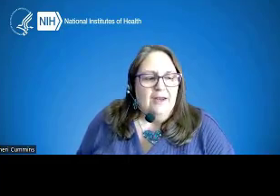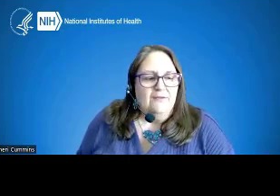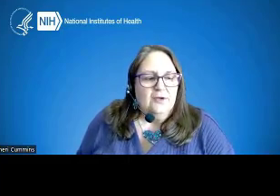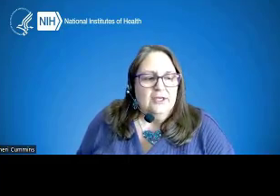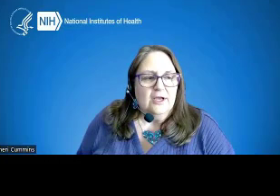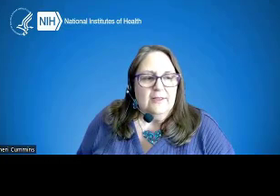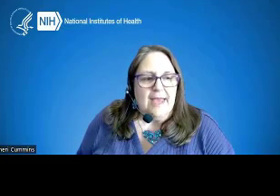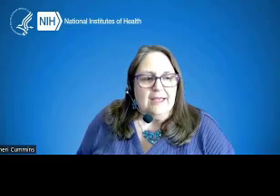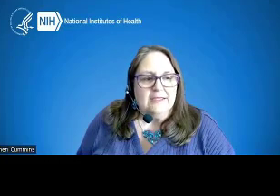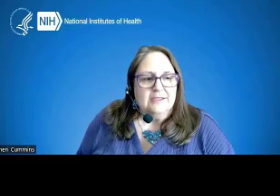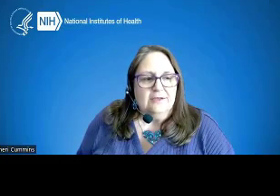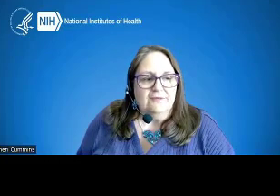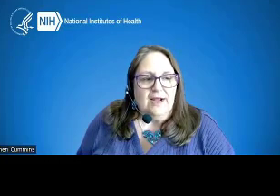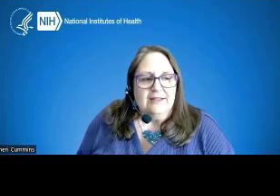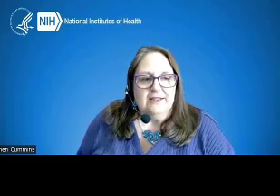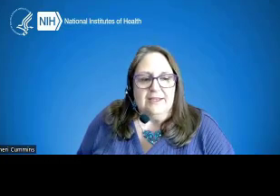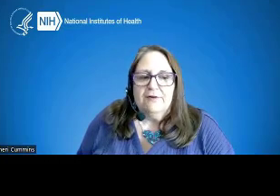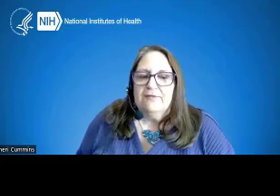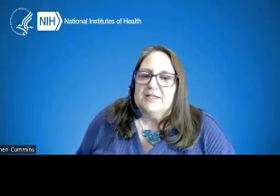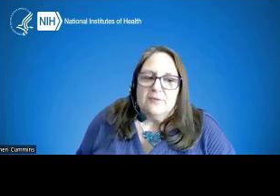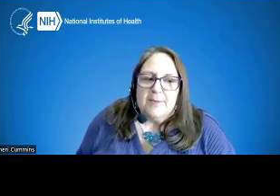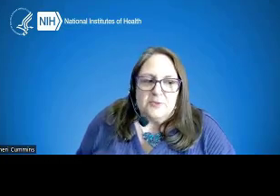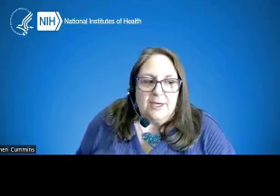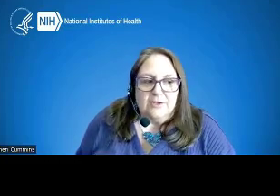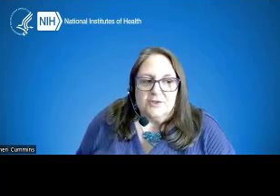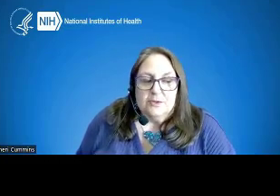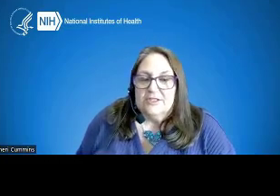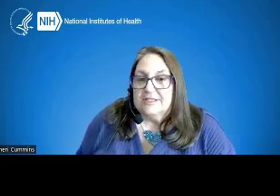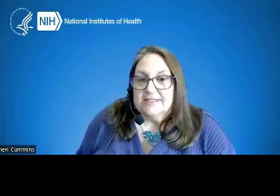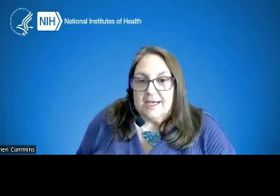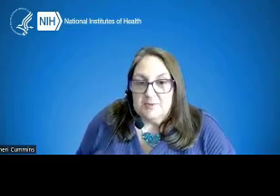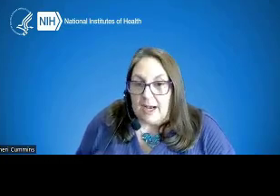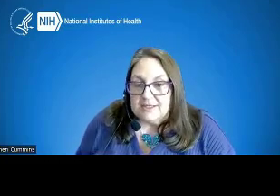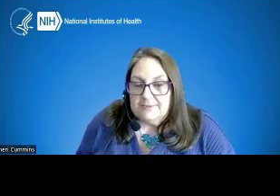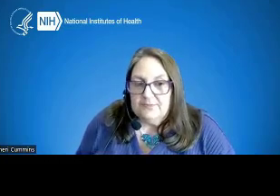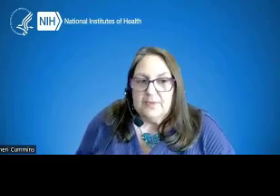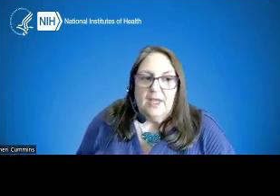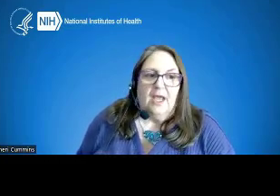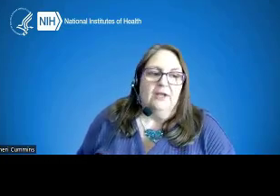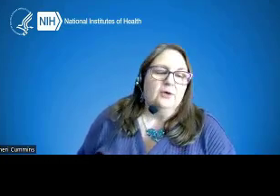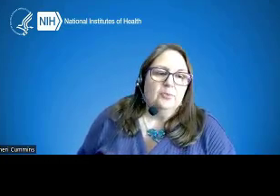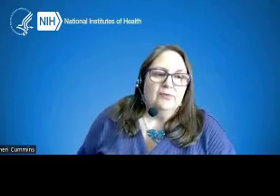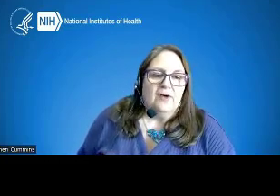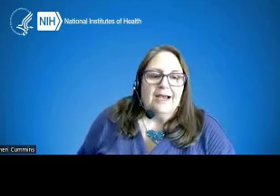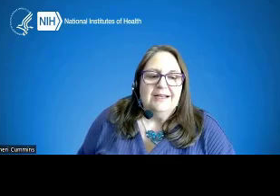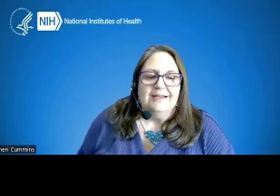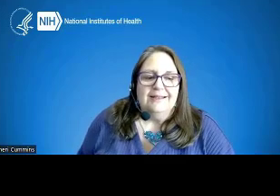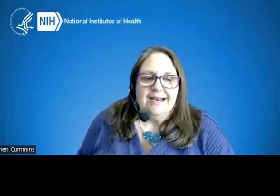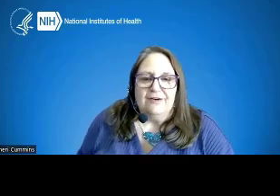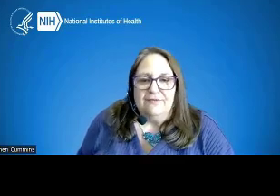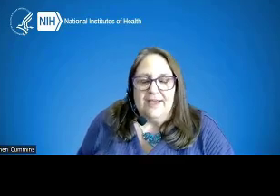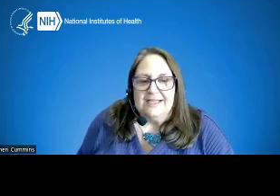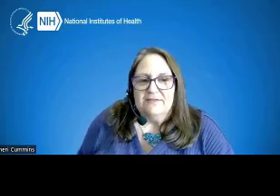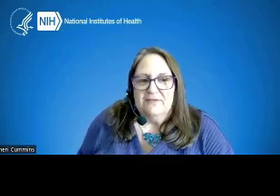And if you click on that, you'll find that the interface for matchmaker is really just a text box. And you can provide, in that interface,